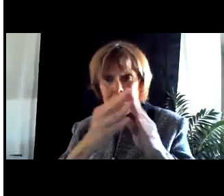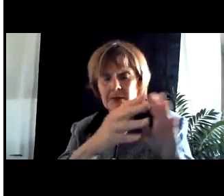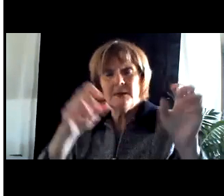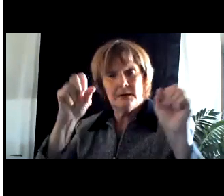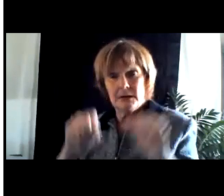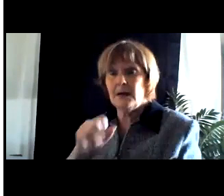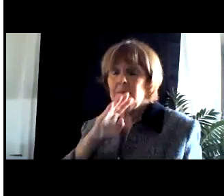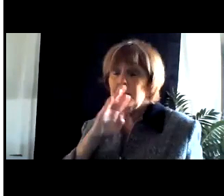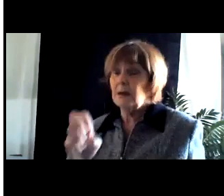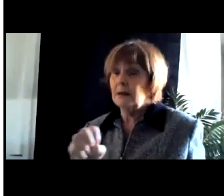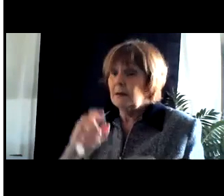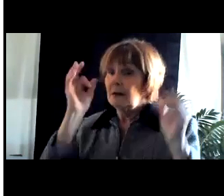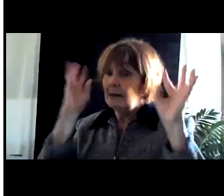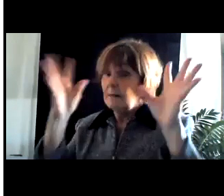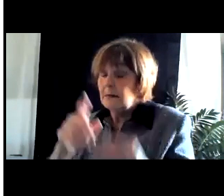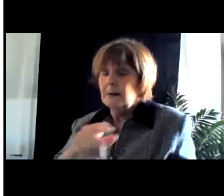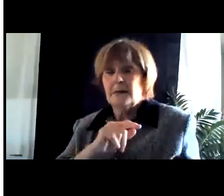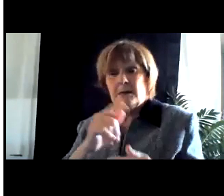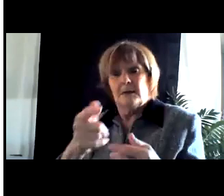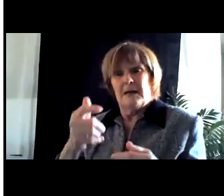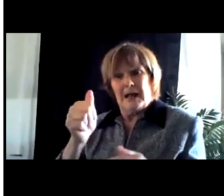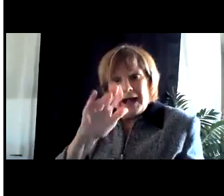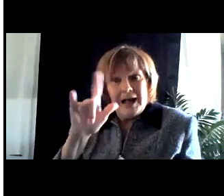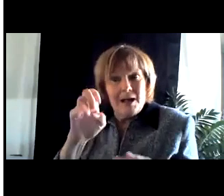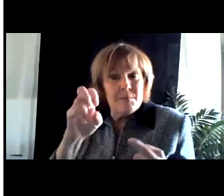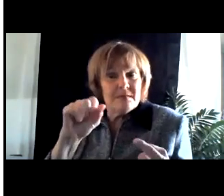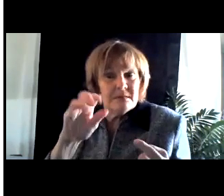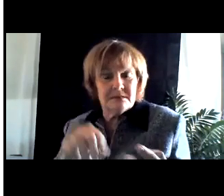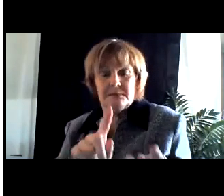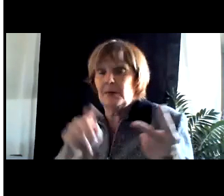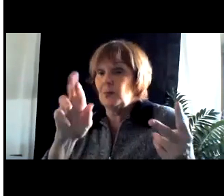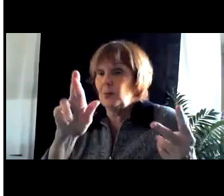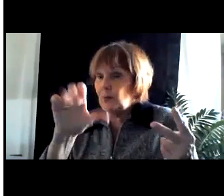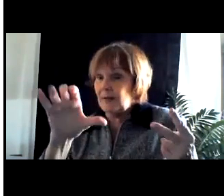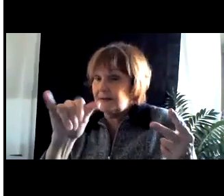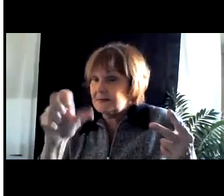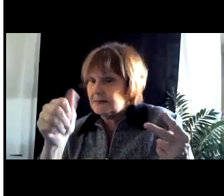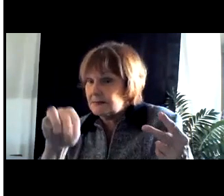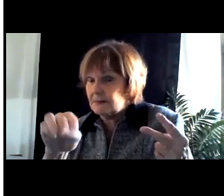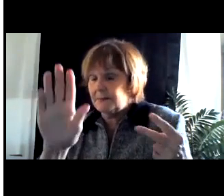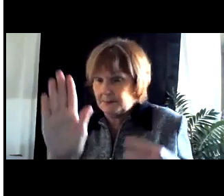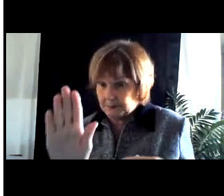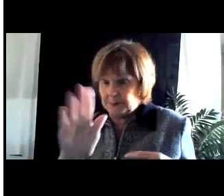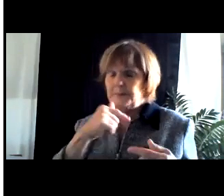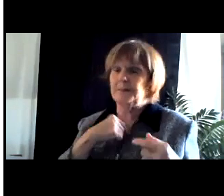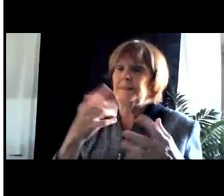As well as medical ableism and racism. And we'll get into that in just a bit. But let me pause here for a moment. I wanna pop over to Kristen.